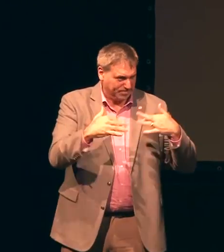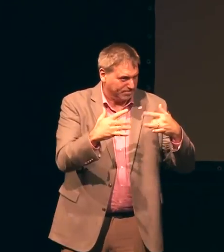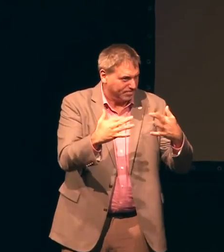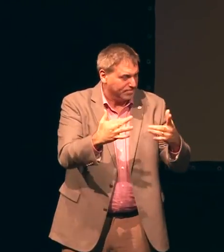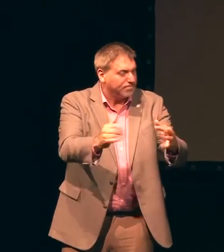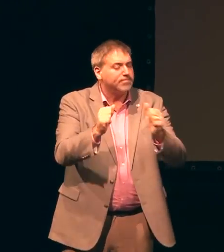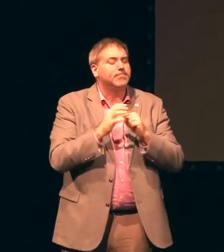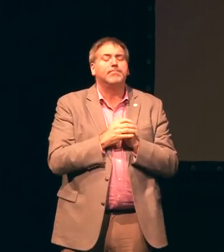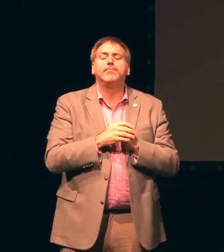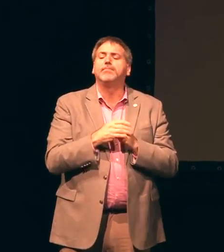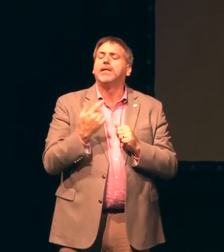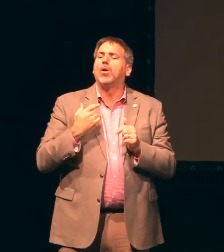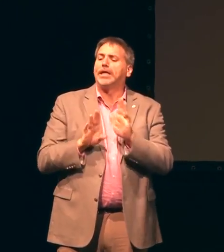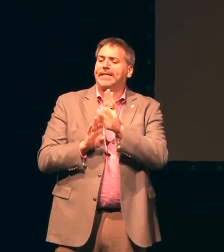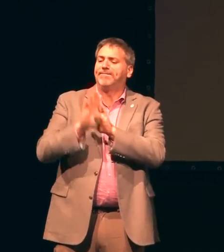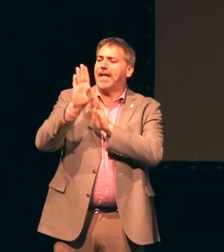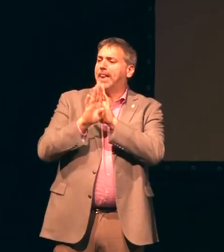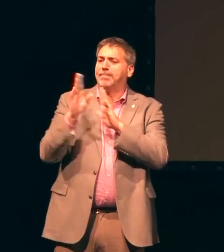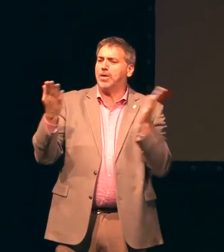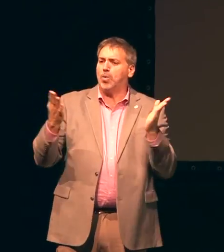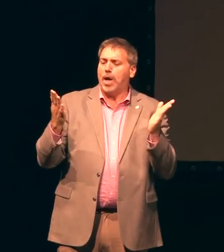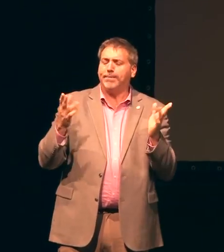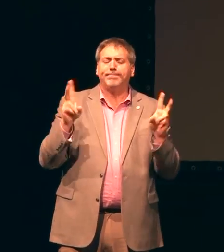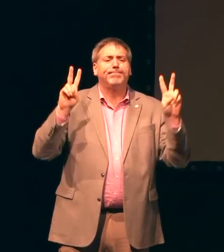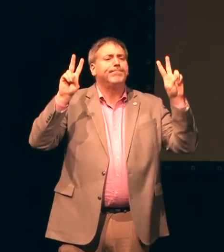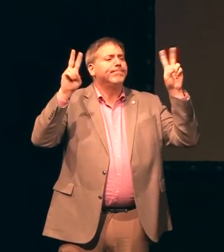to roll up his sleeves and get to work and we